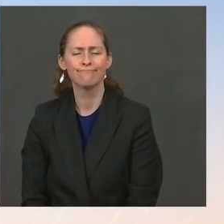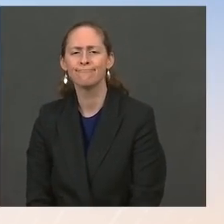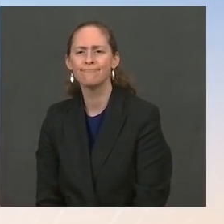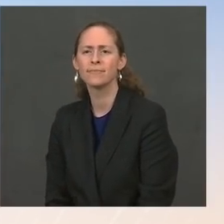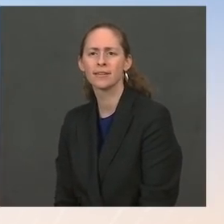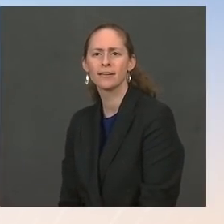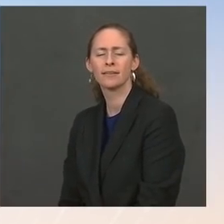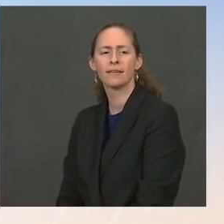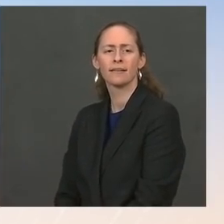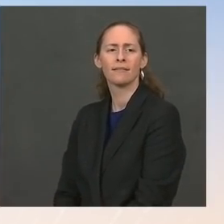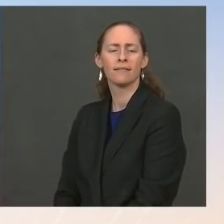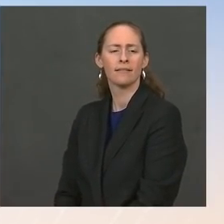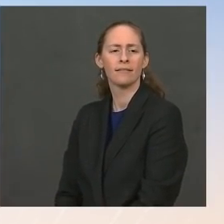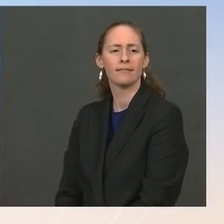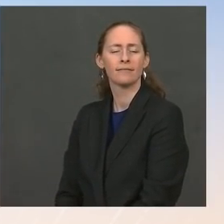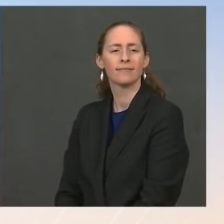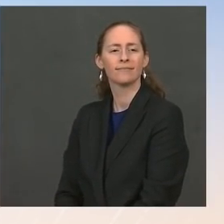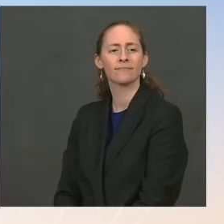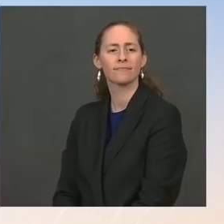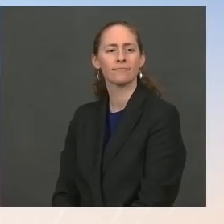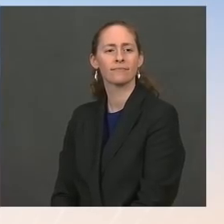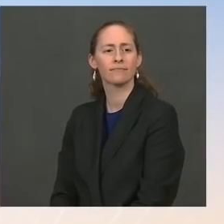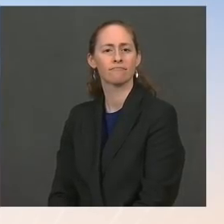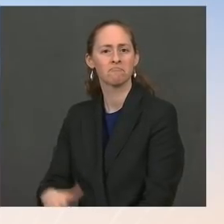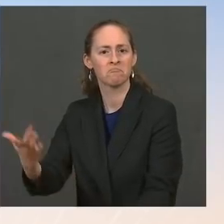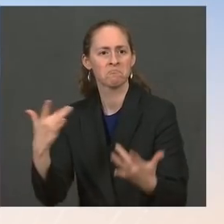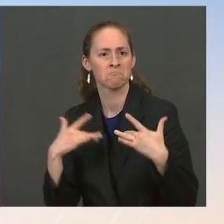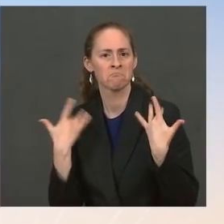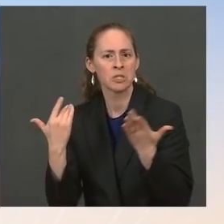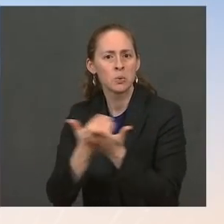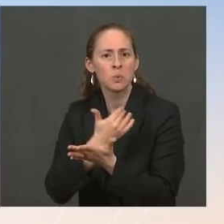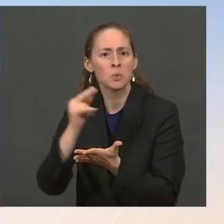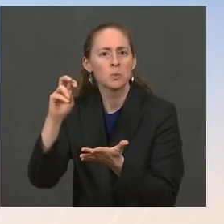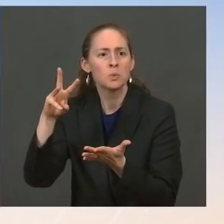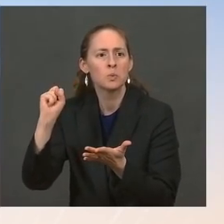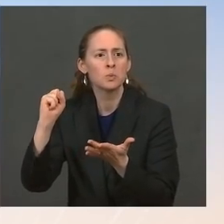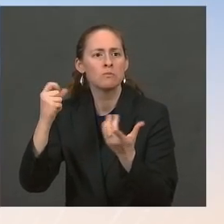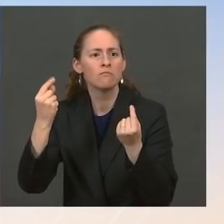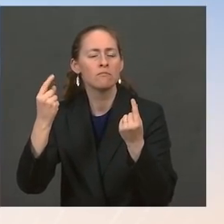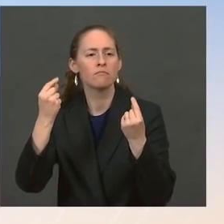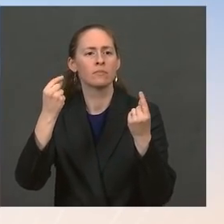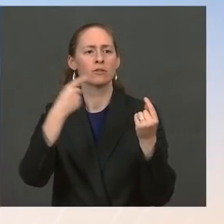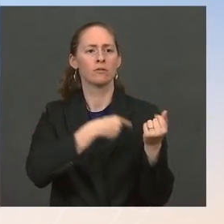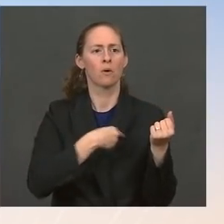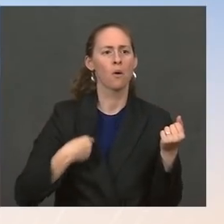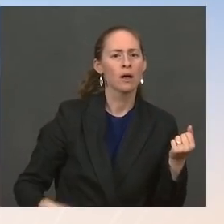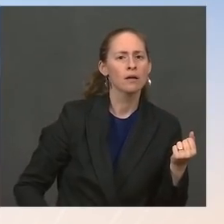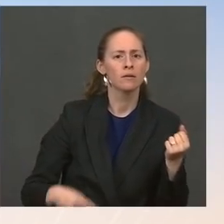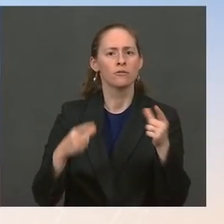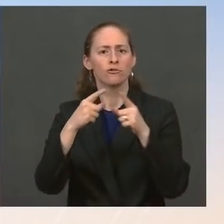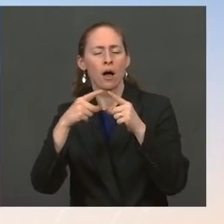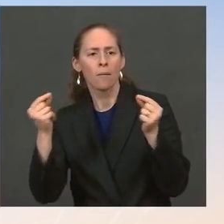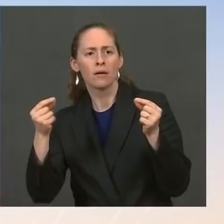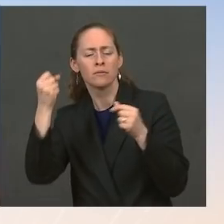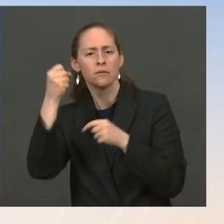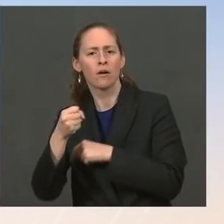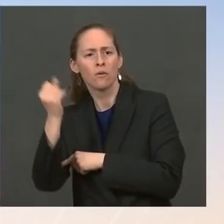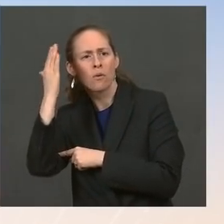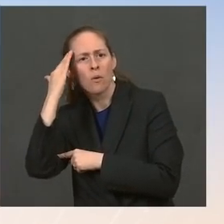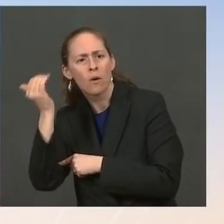Has the U.S. heard back from China, Japan, South Korea, and India on a coordinated release of emergency stockpiles? Ms. Psaki: I don't have any update